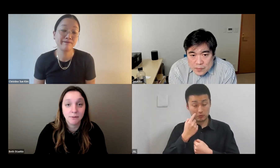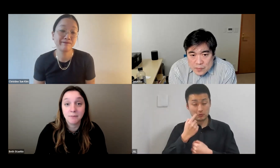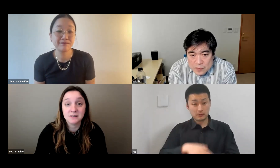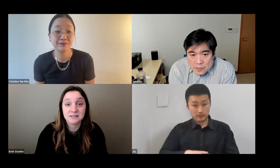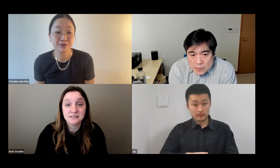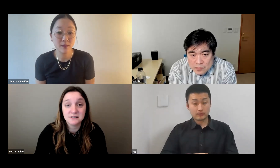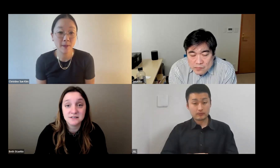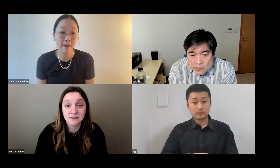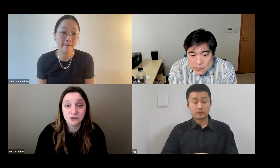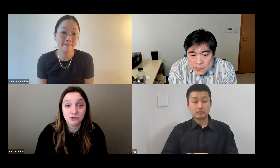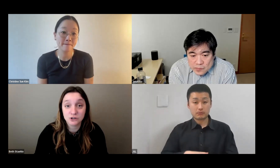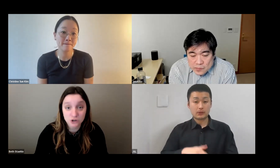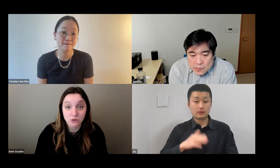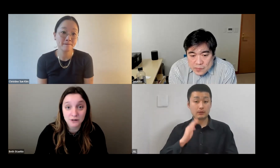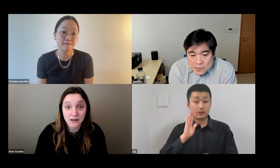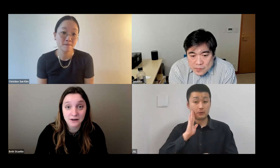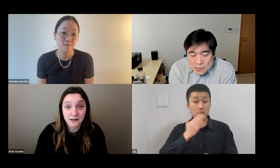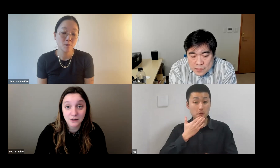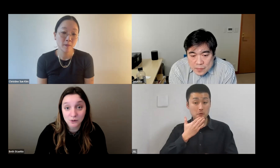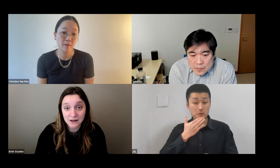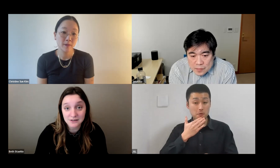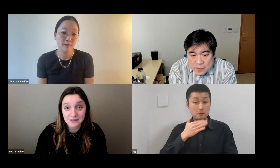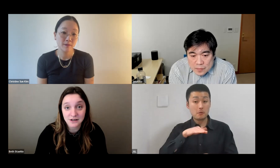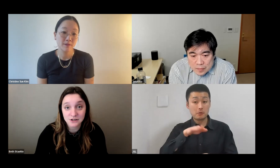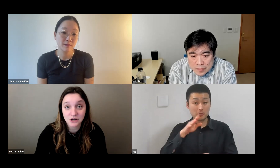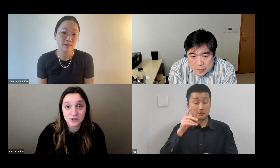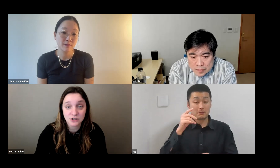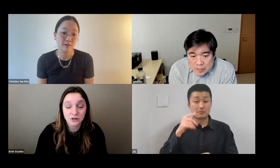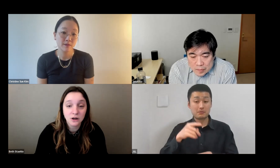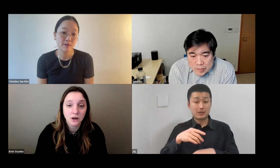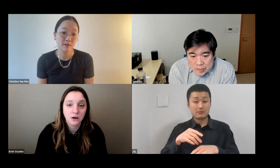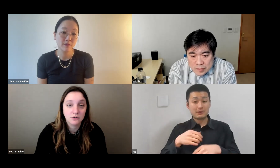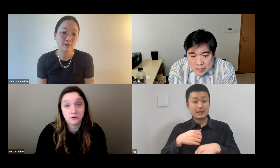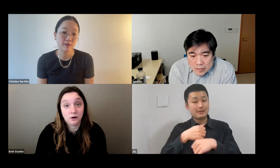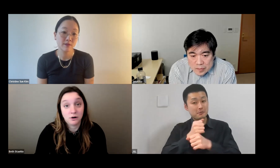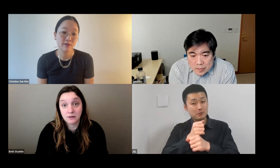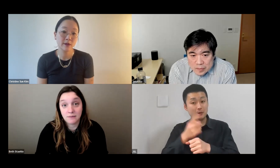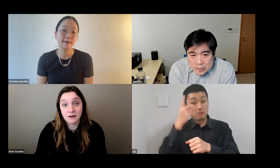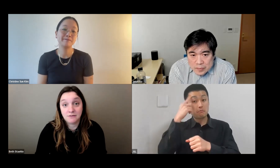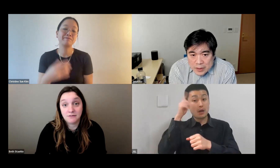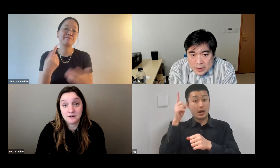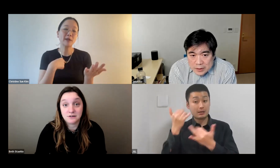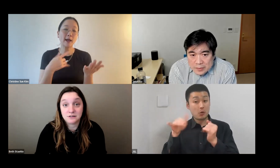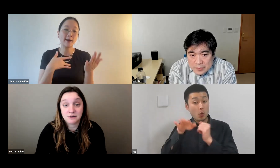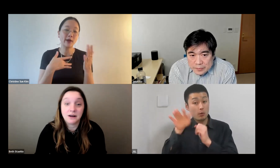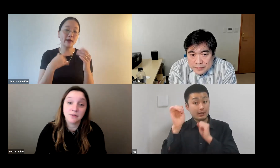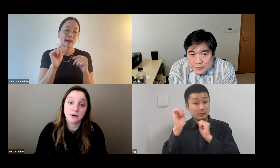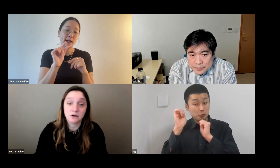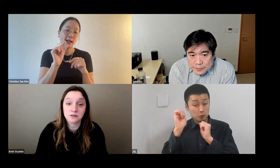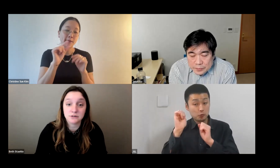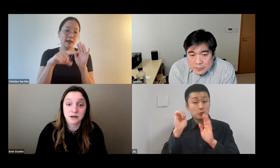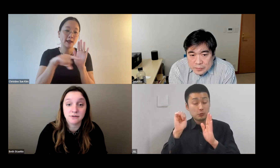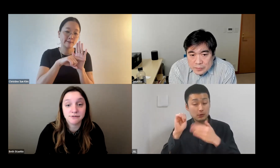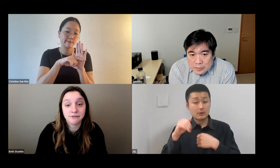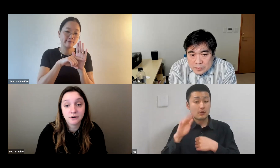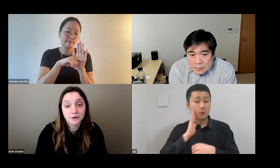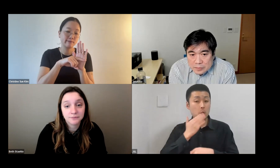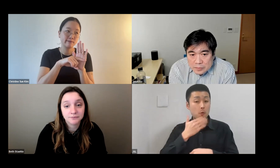because deaf children don't get equal access to education, that there aren't that many inventors right now that are also deaf.